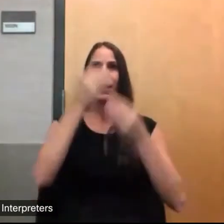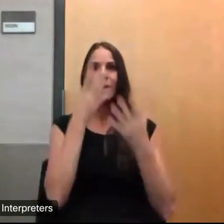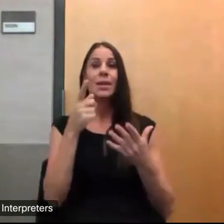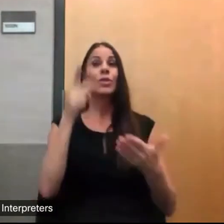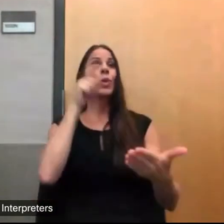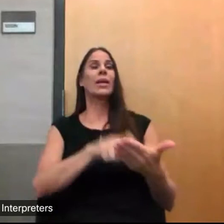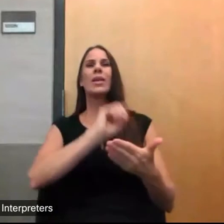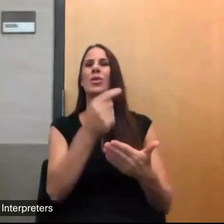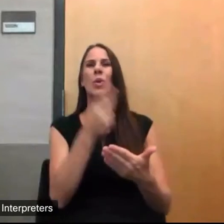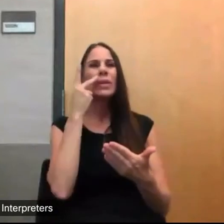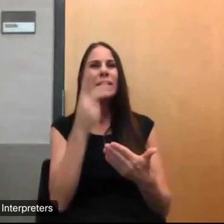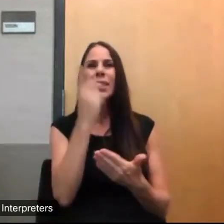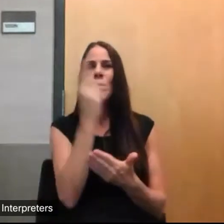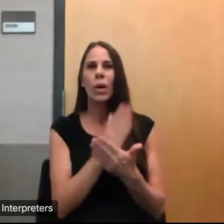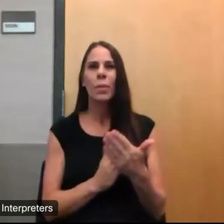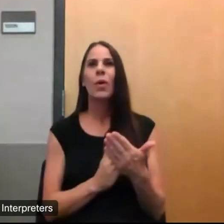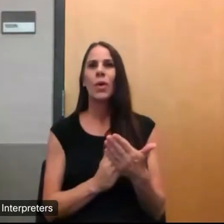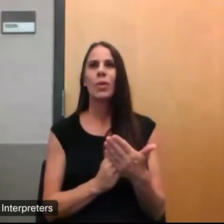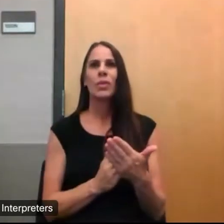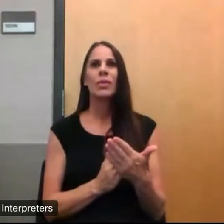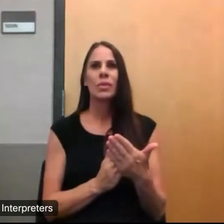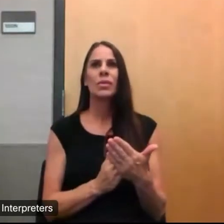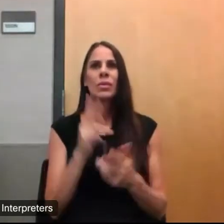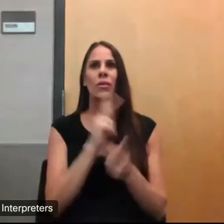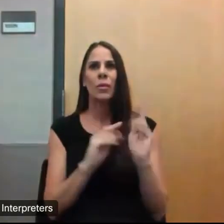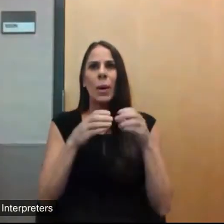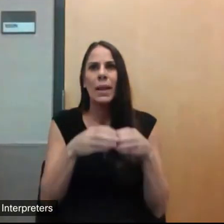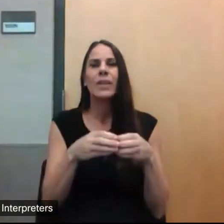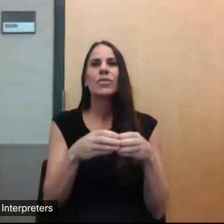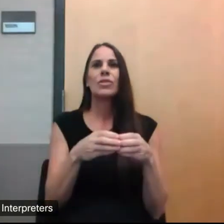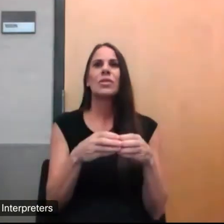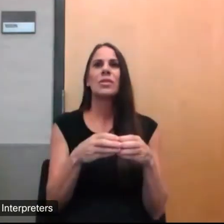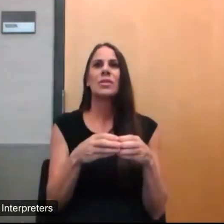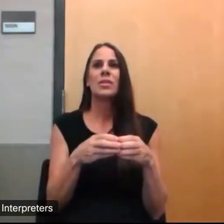a certain part of of the population and each person's feed, but still,